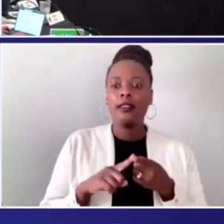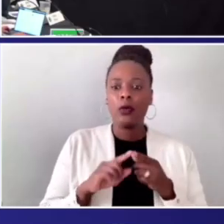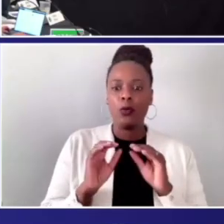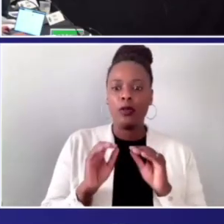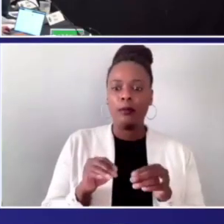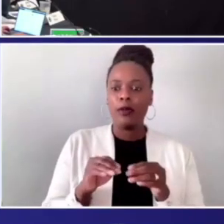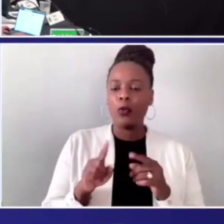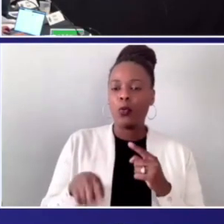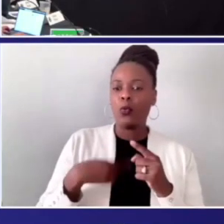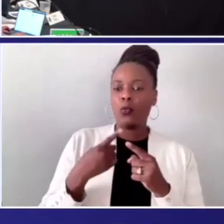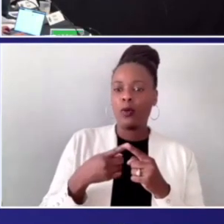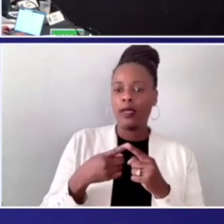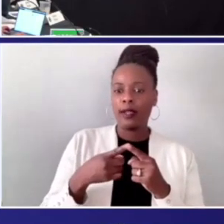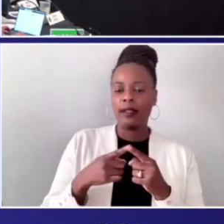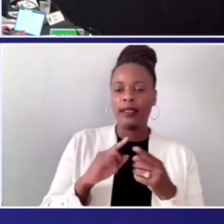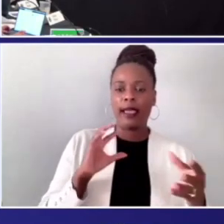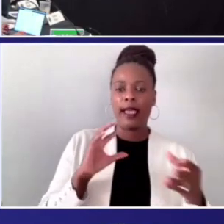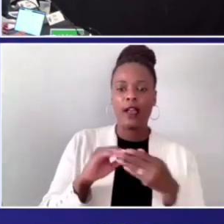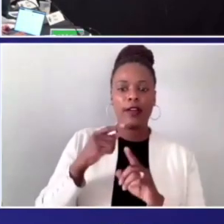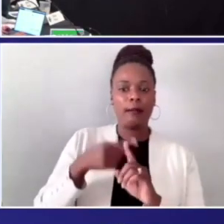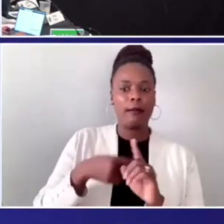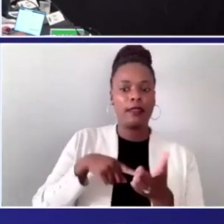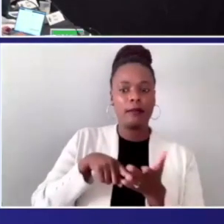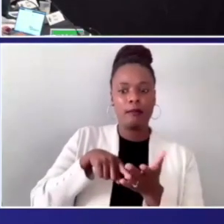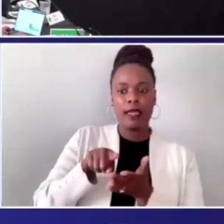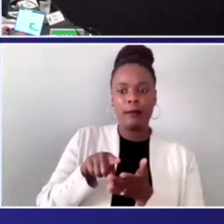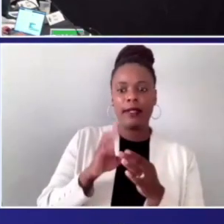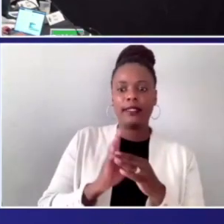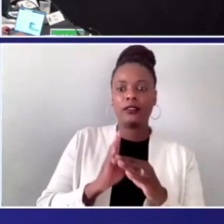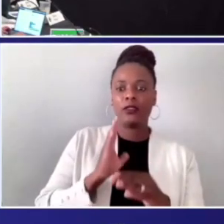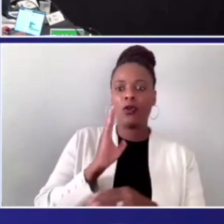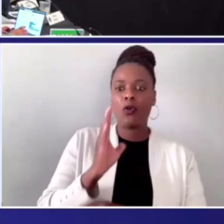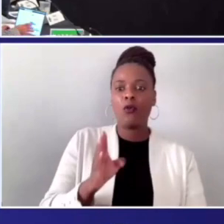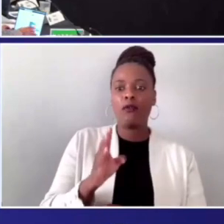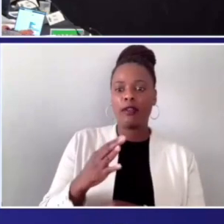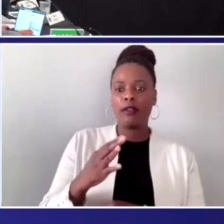And so you'll see in paragraph five, paragraph six, paragraph seven,